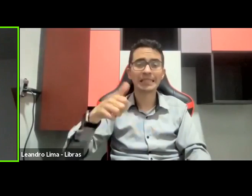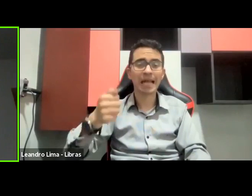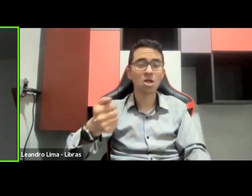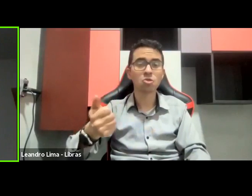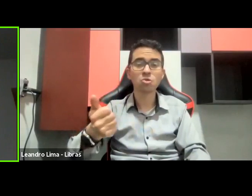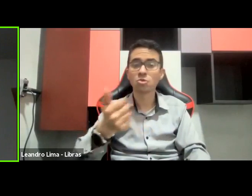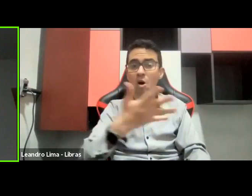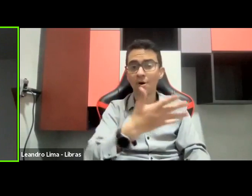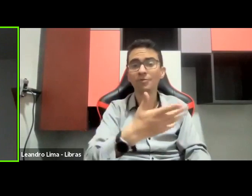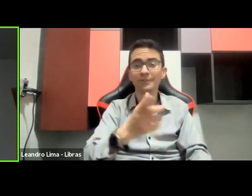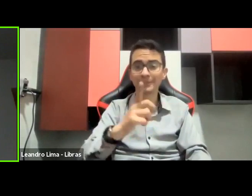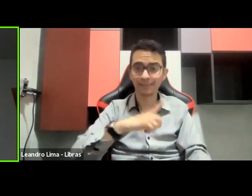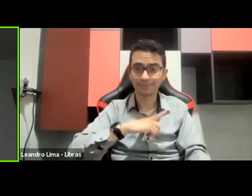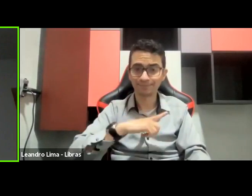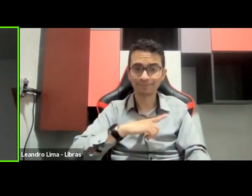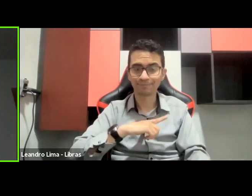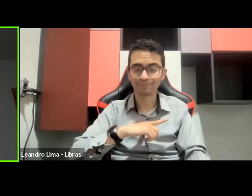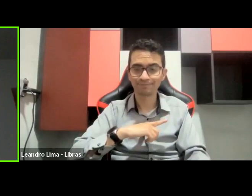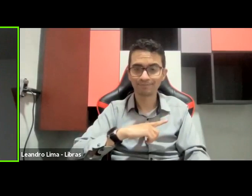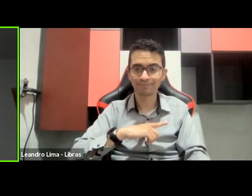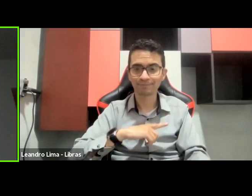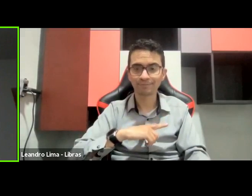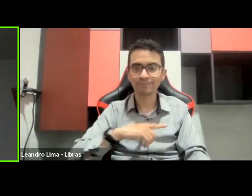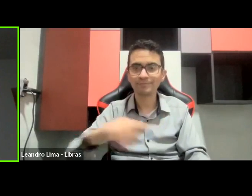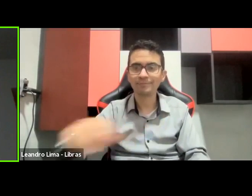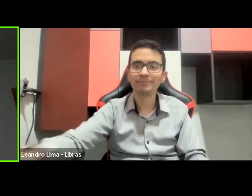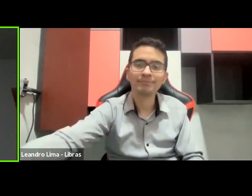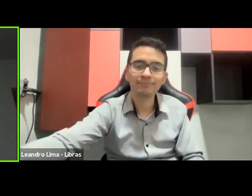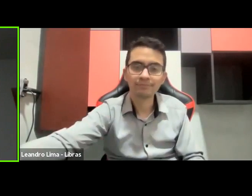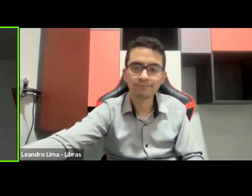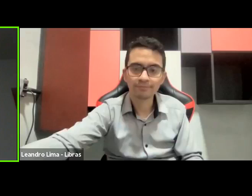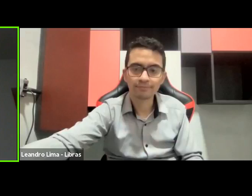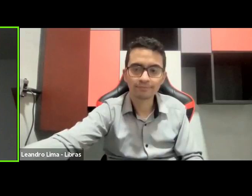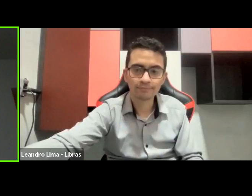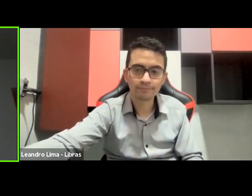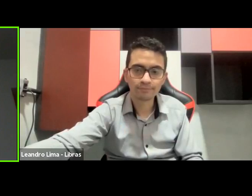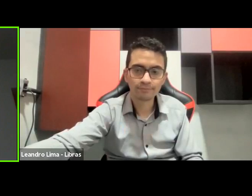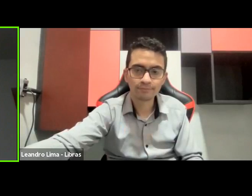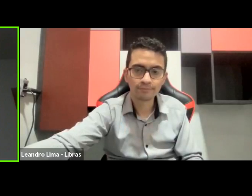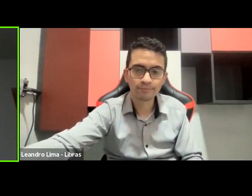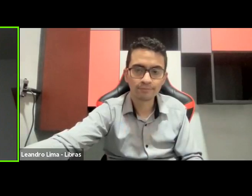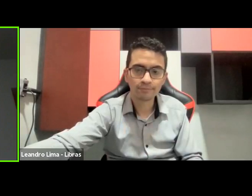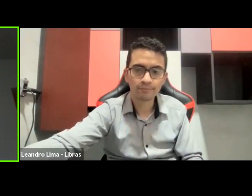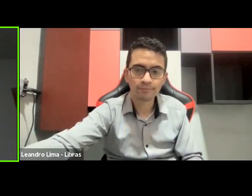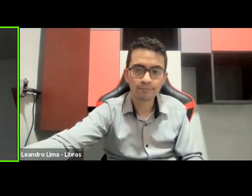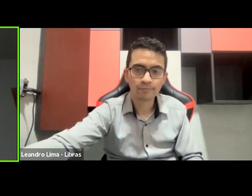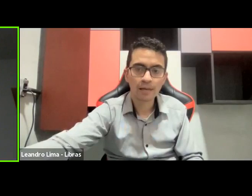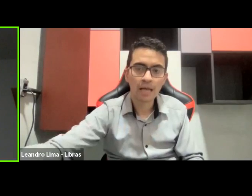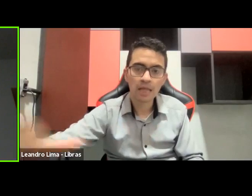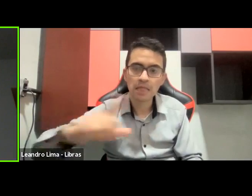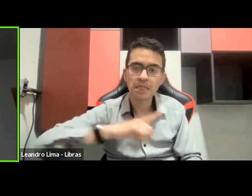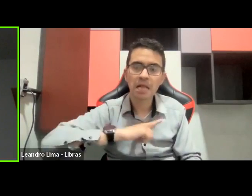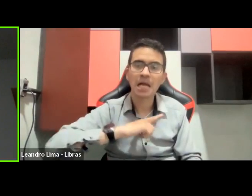A new one, it's in between, it's A new one, it's in between. It's a portal between science. e and policy making and e and policy making and it's an incredible, Oregon